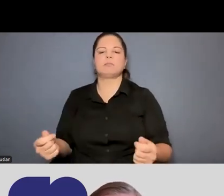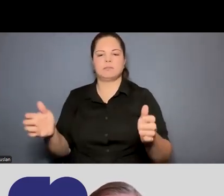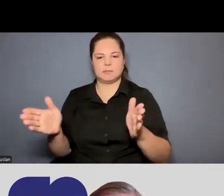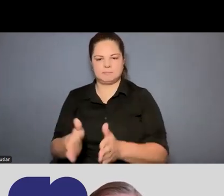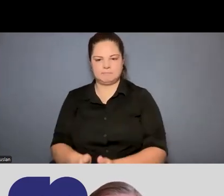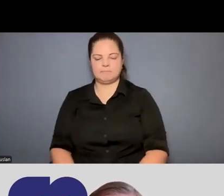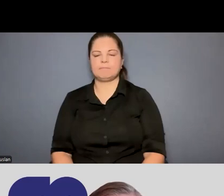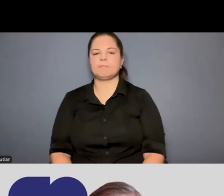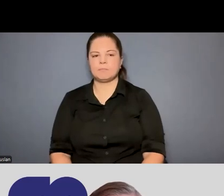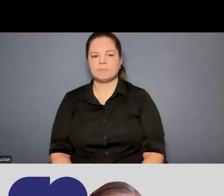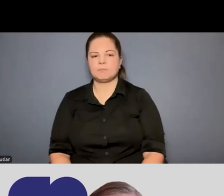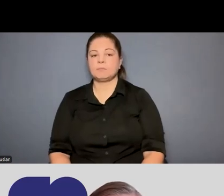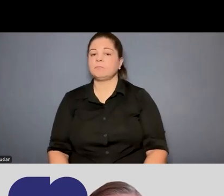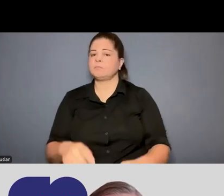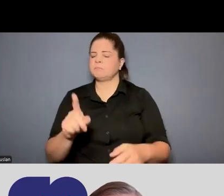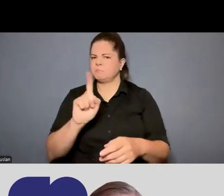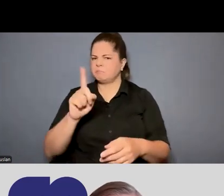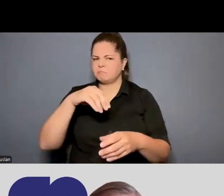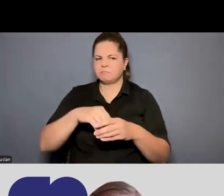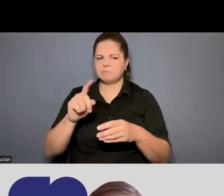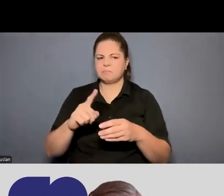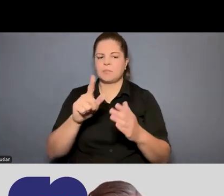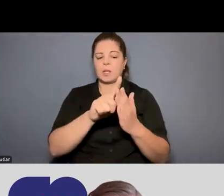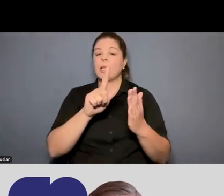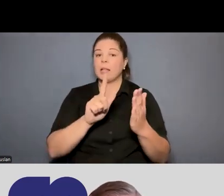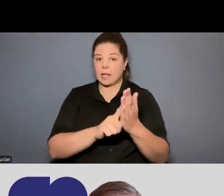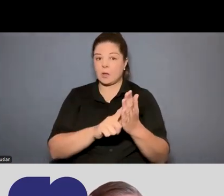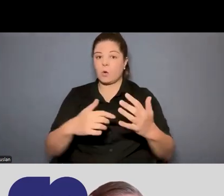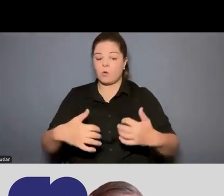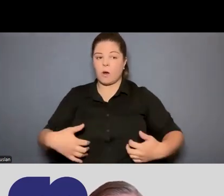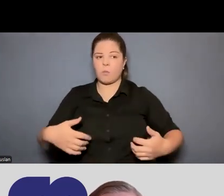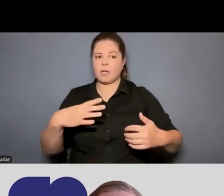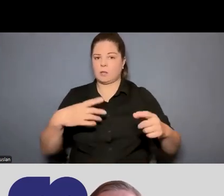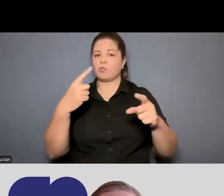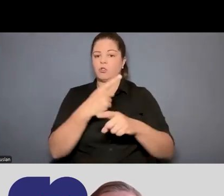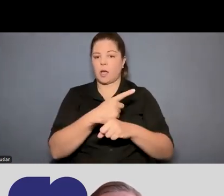These included changes to the legal and regulatory framework, recommended in the report,